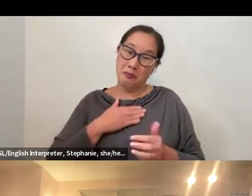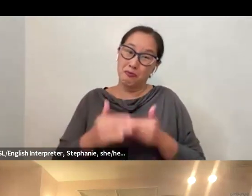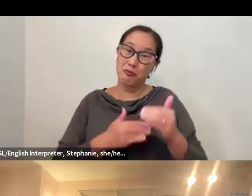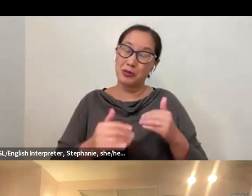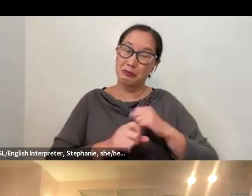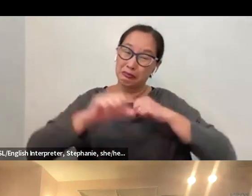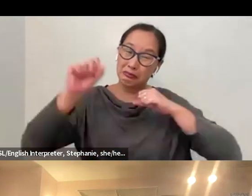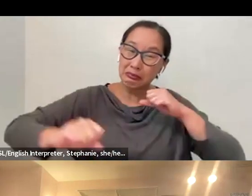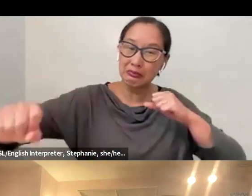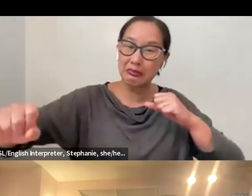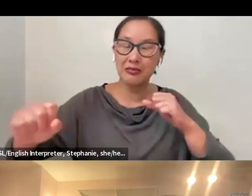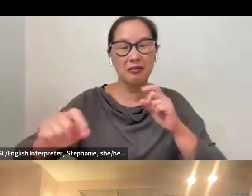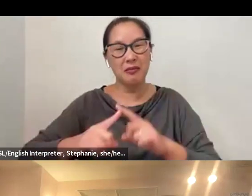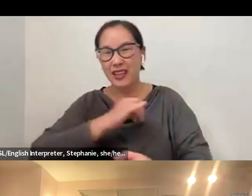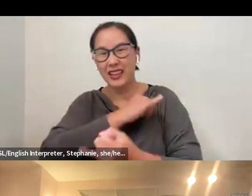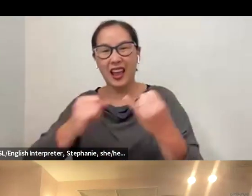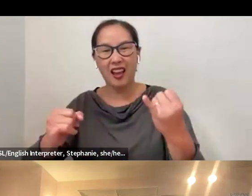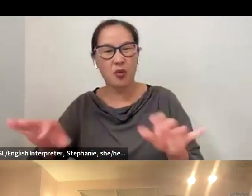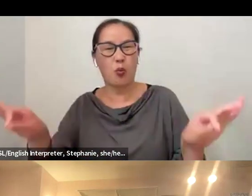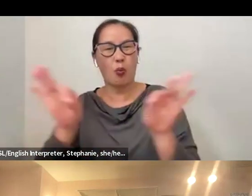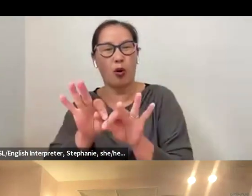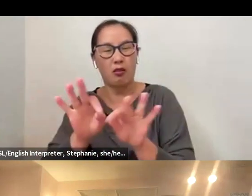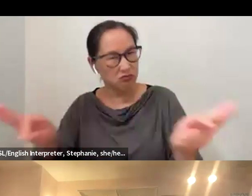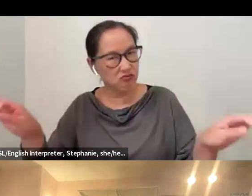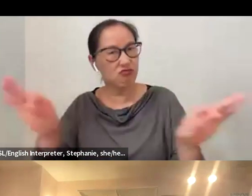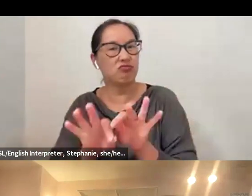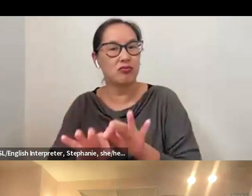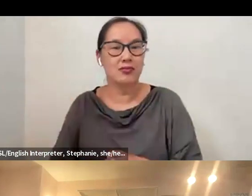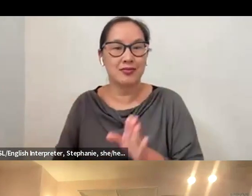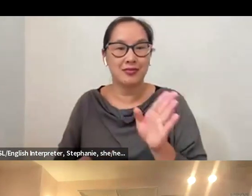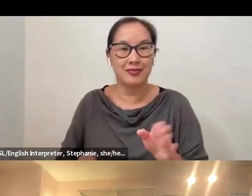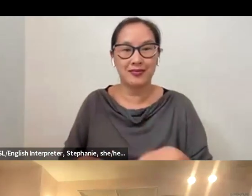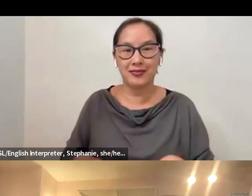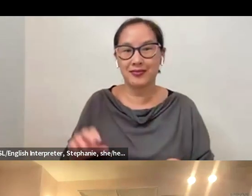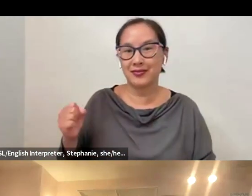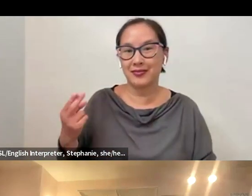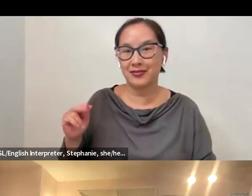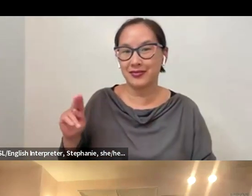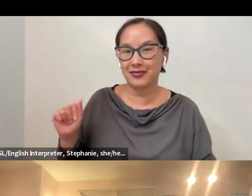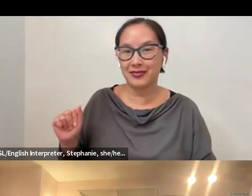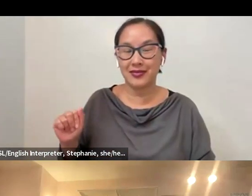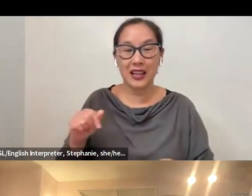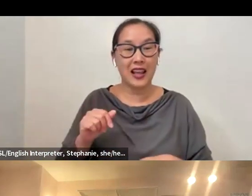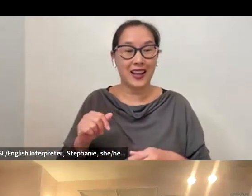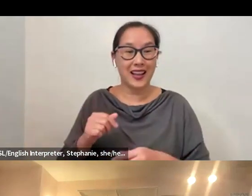but it does pay off at the end. Wow. You were getting so many of those, like, shocked smiley face,